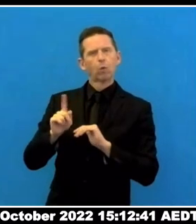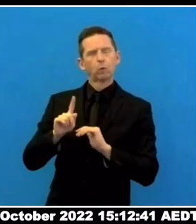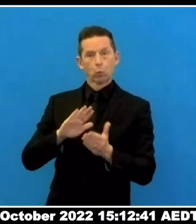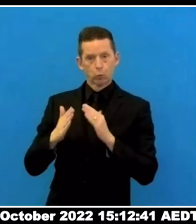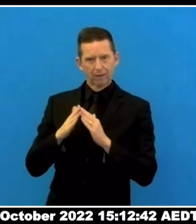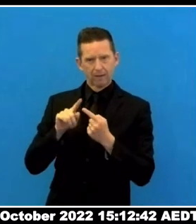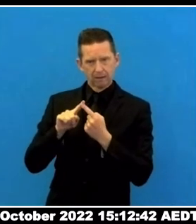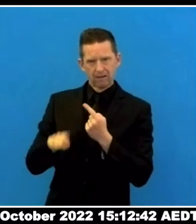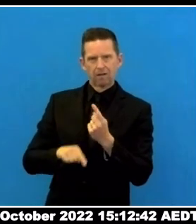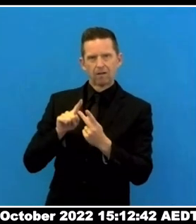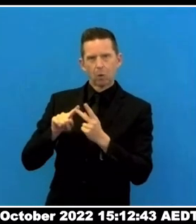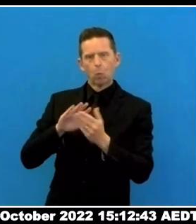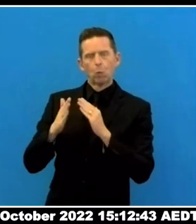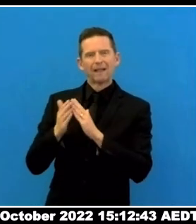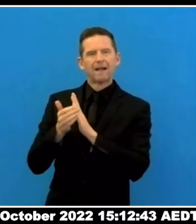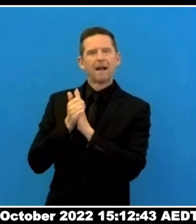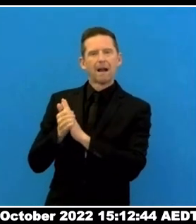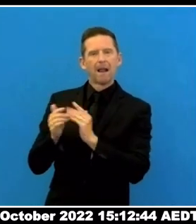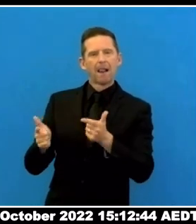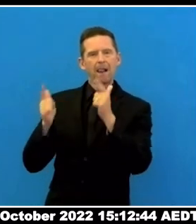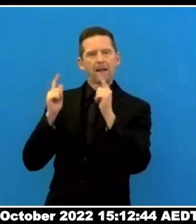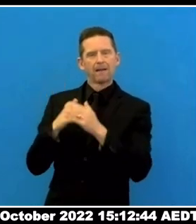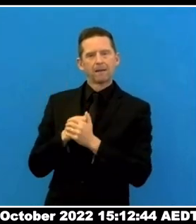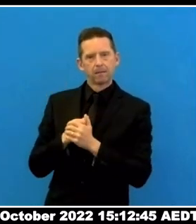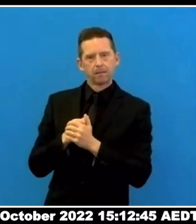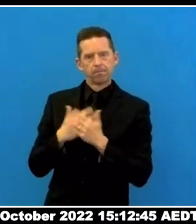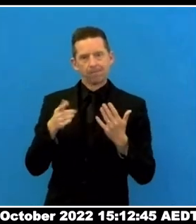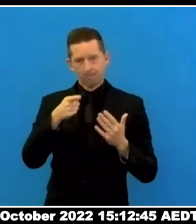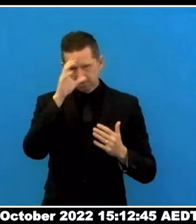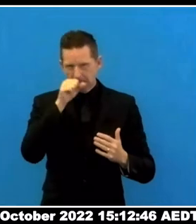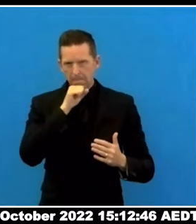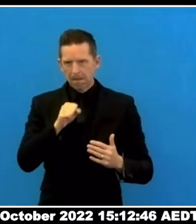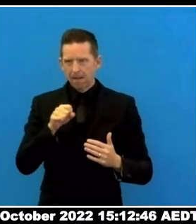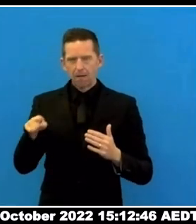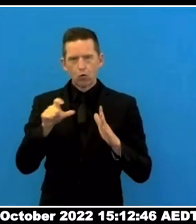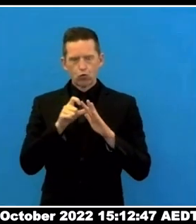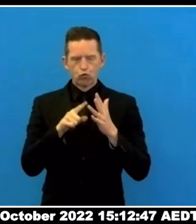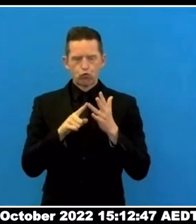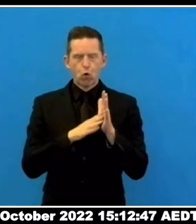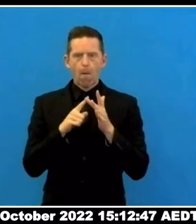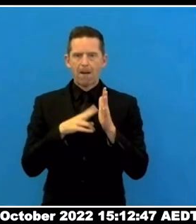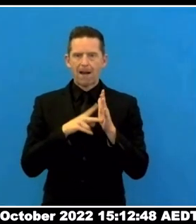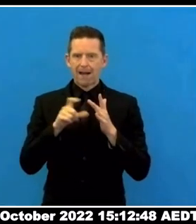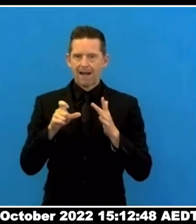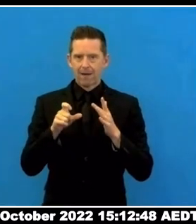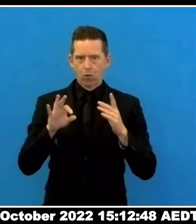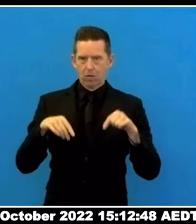And you will recall, I think, that Dominic, who might who's not here this afternoon, said that he was going to take a risk